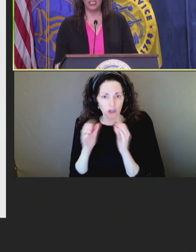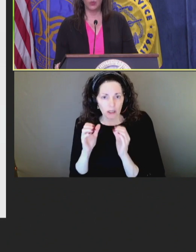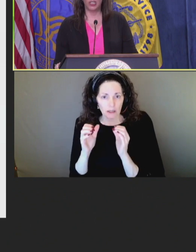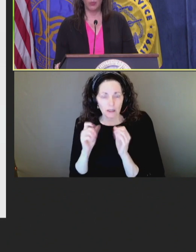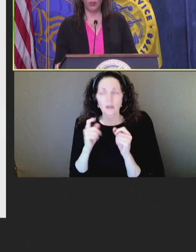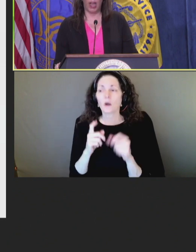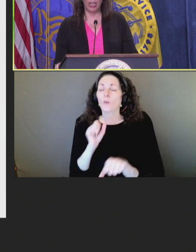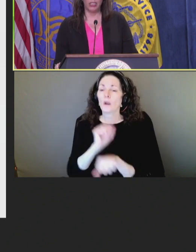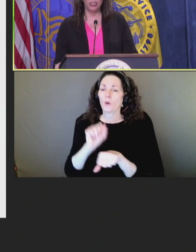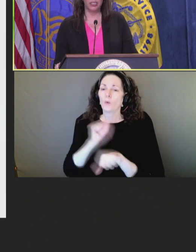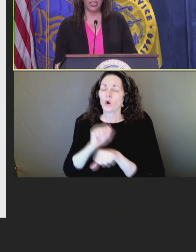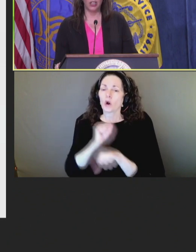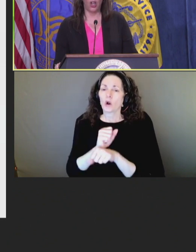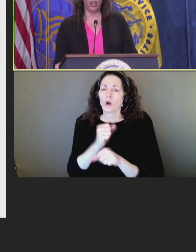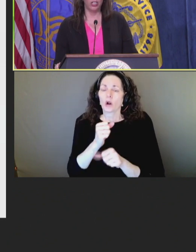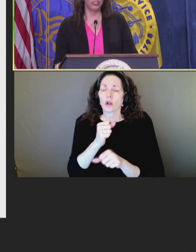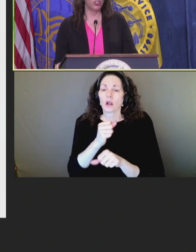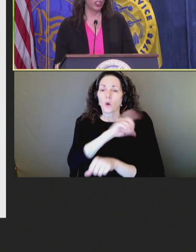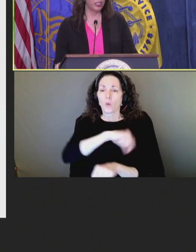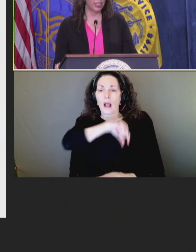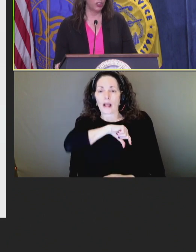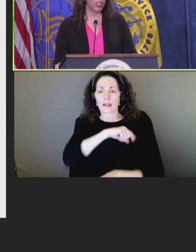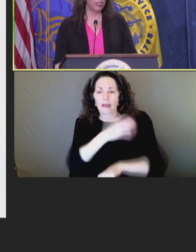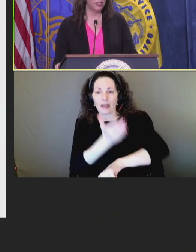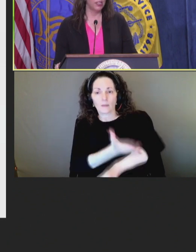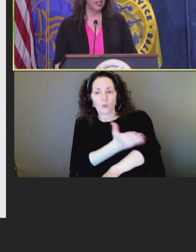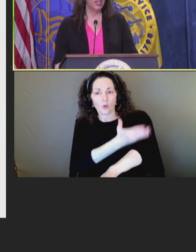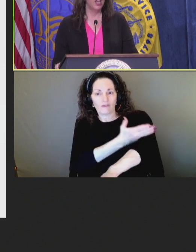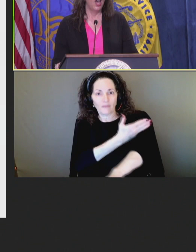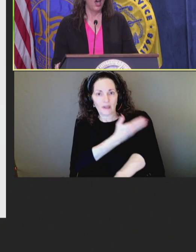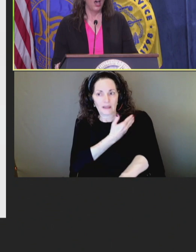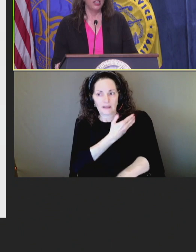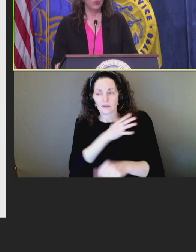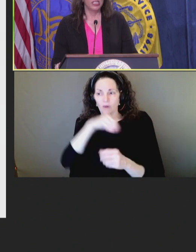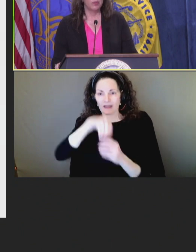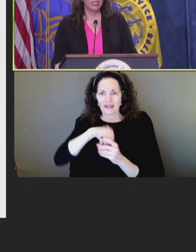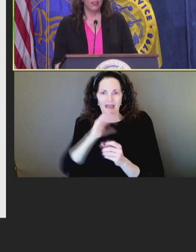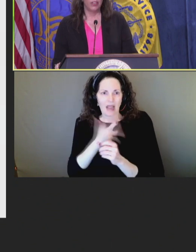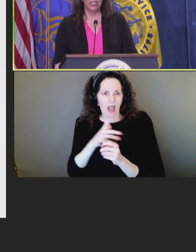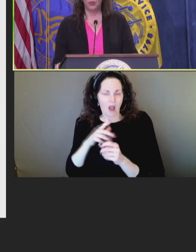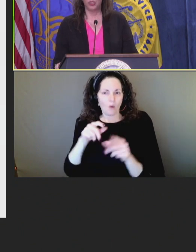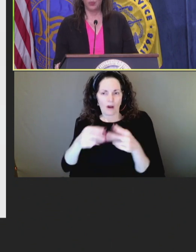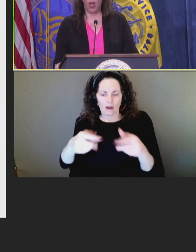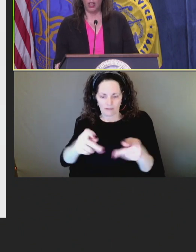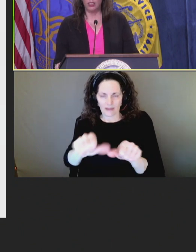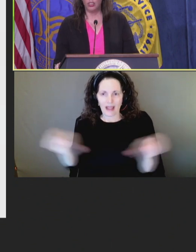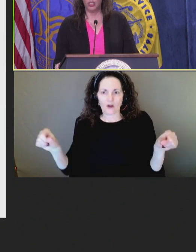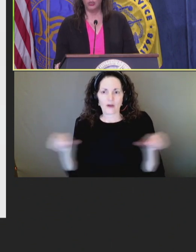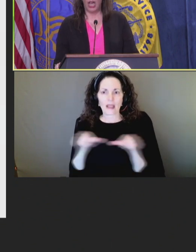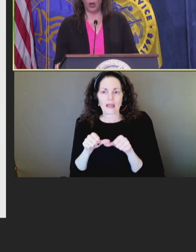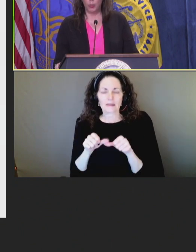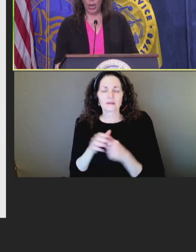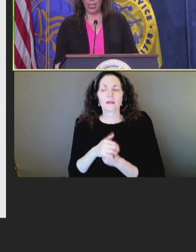with providers in our jurisdictions. We specifically respond to outbreaks